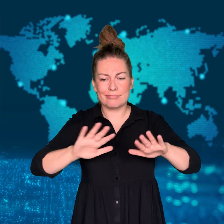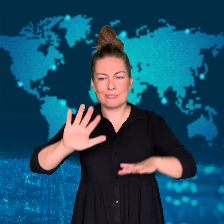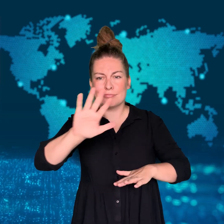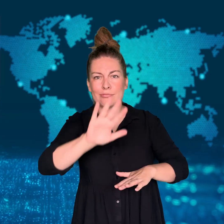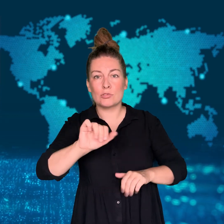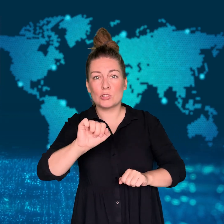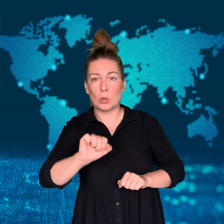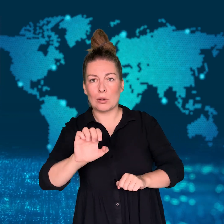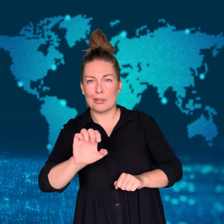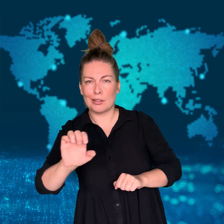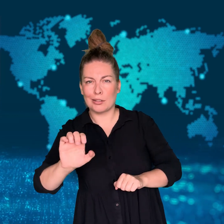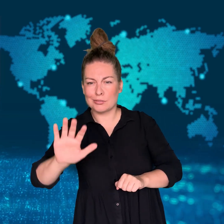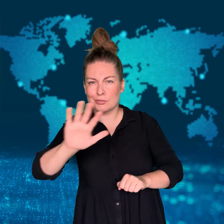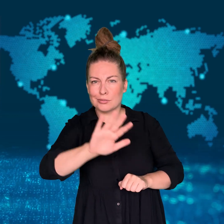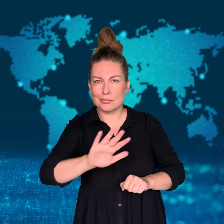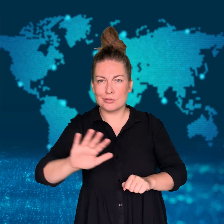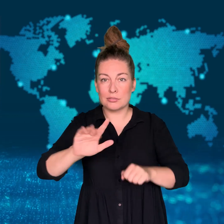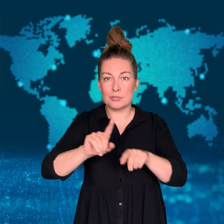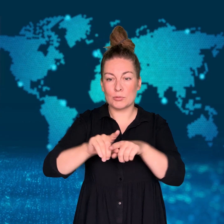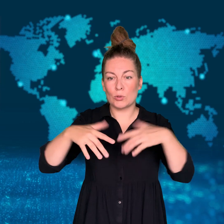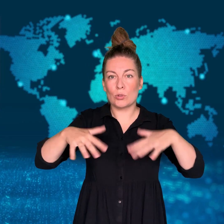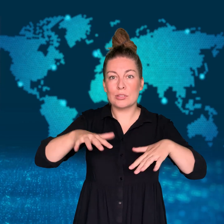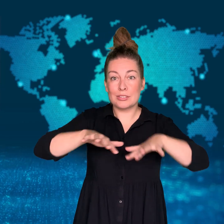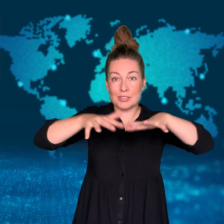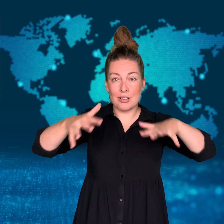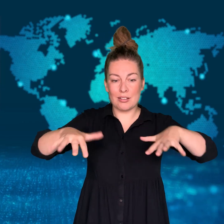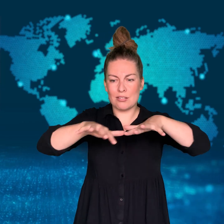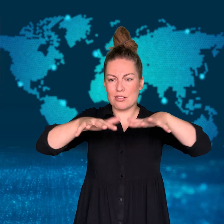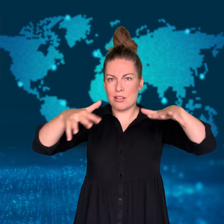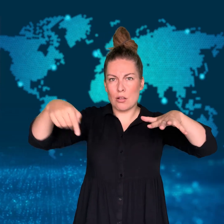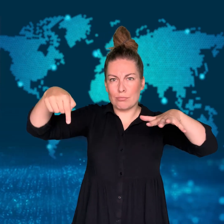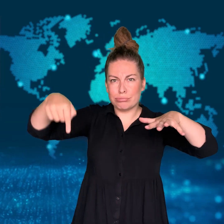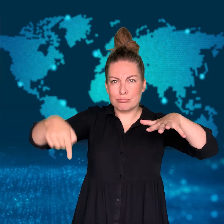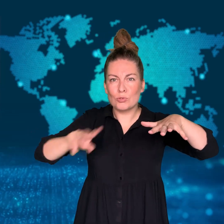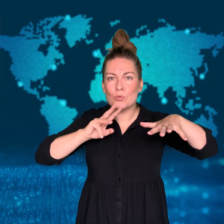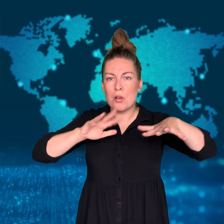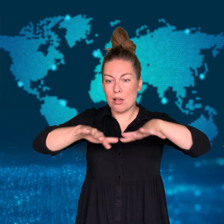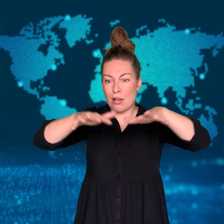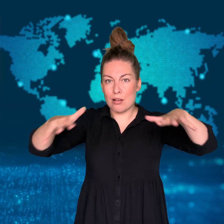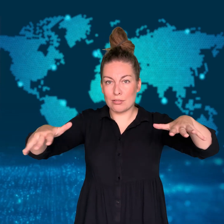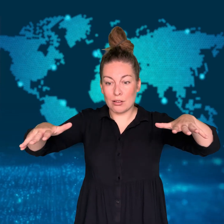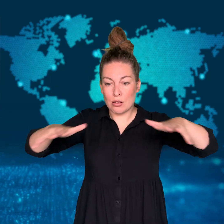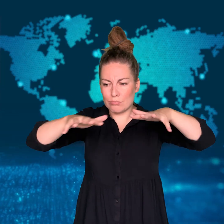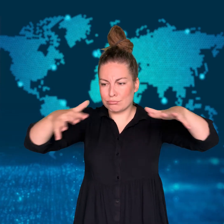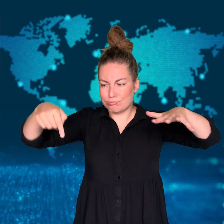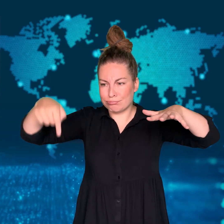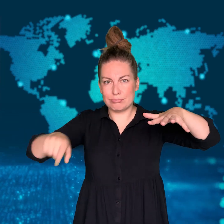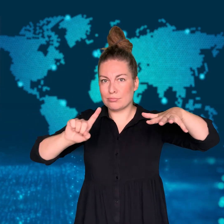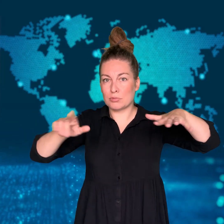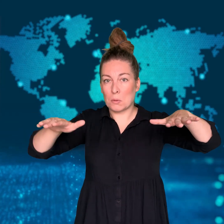a shoal using three Chinese Coast Guard inflatable boats